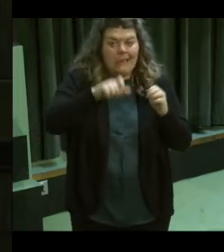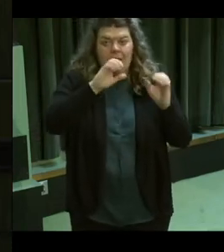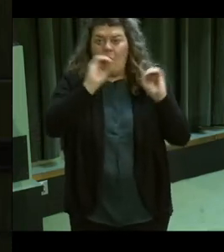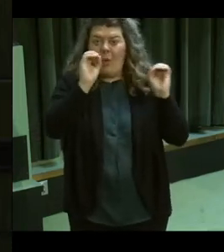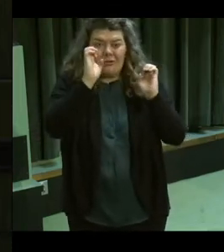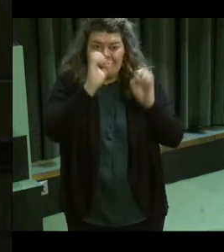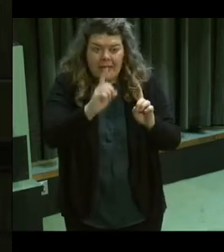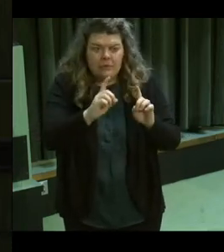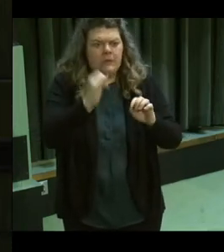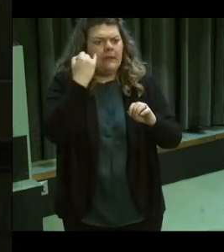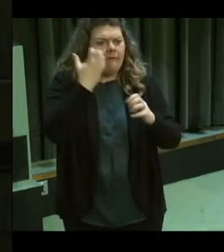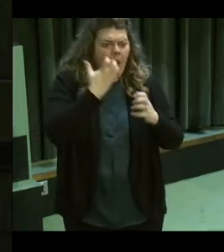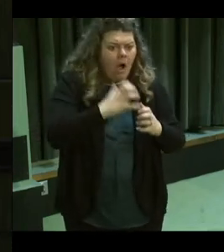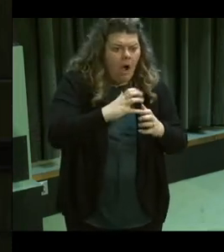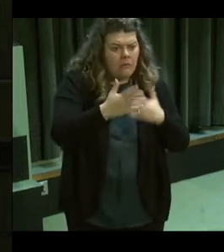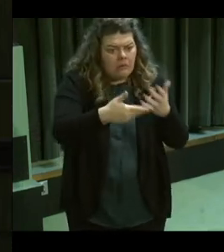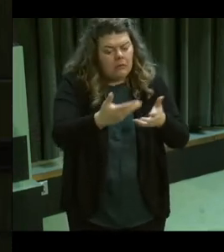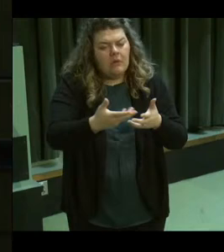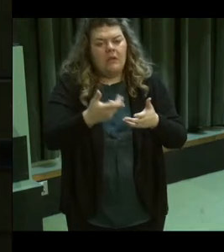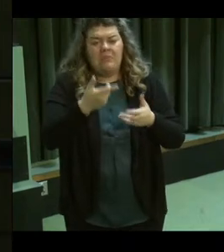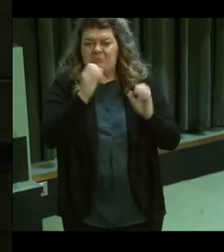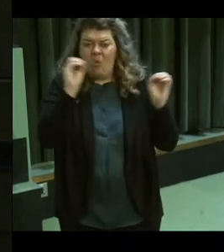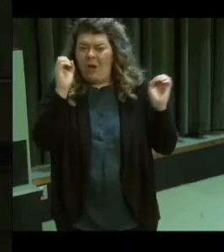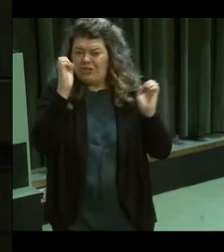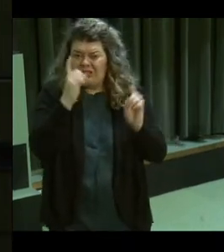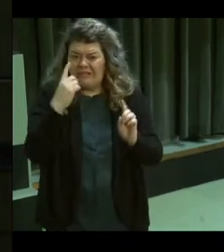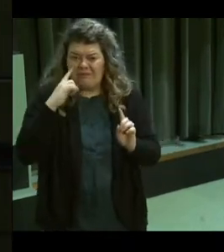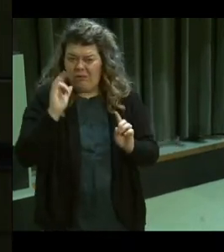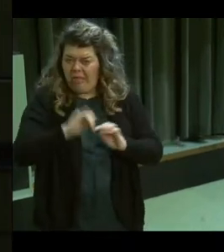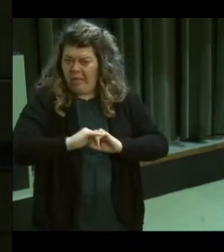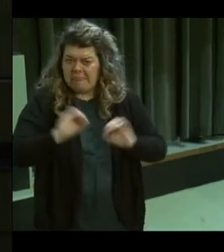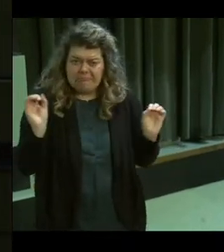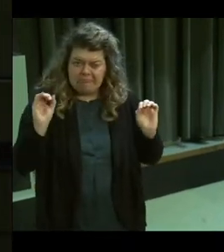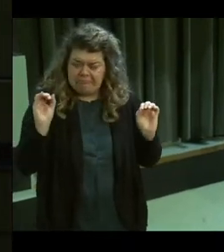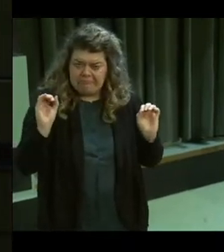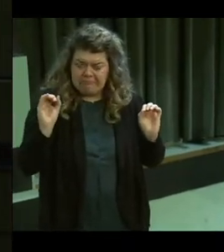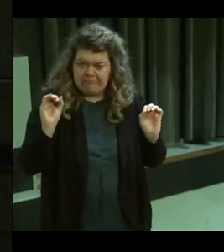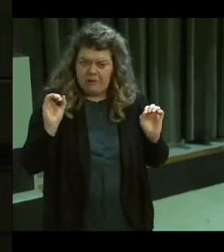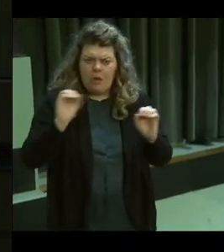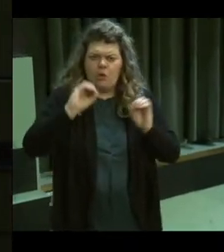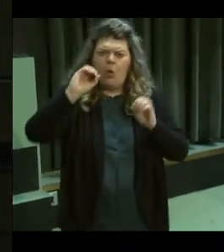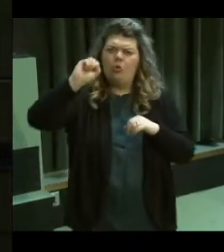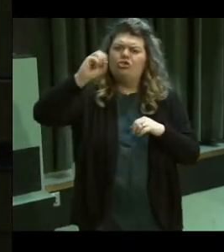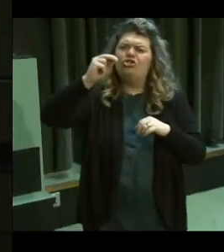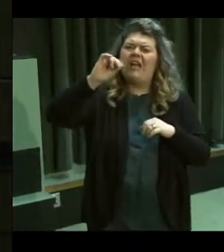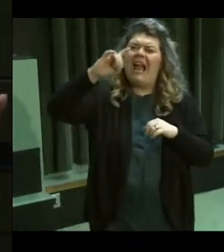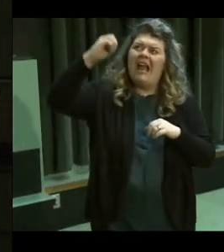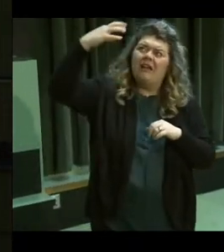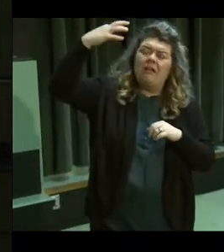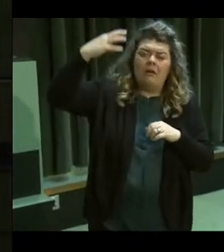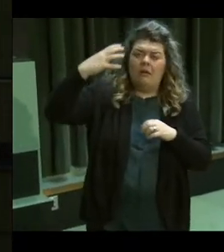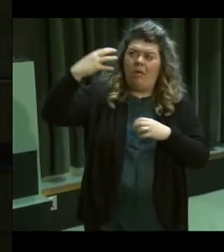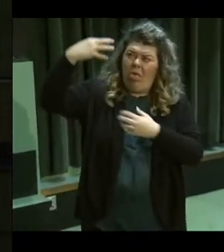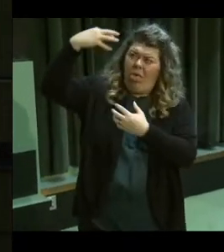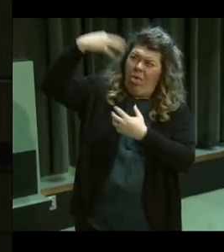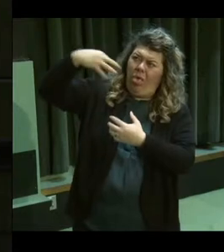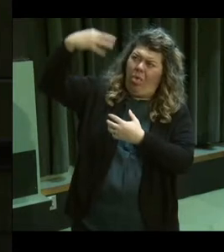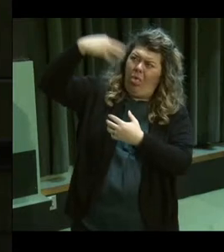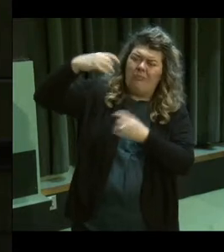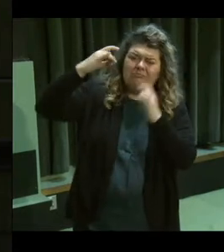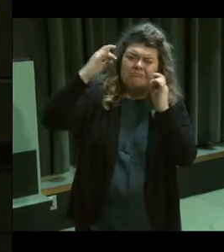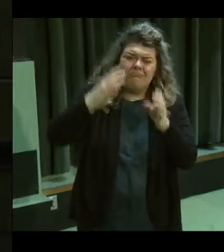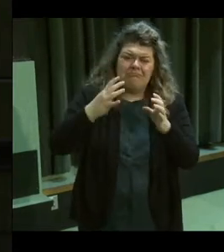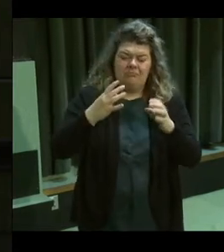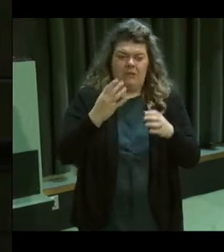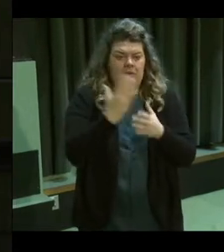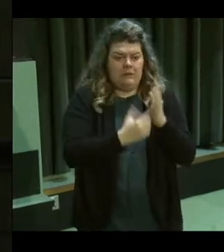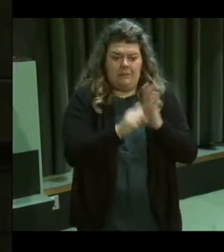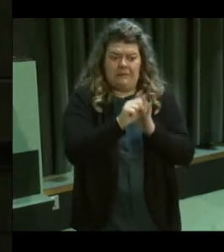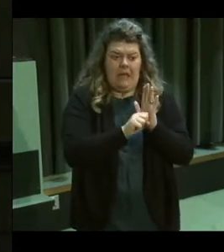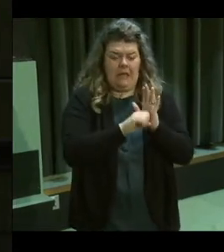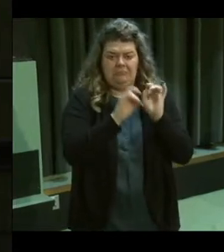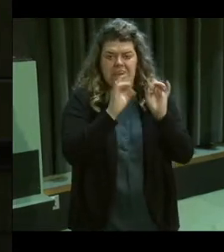know, if it gets this hot, they